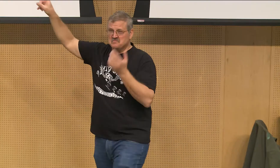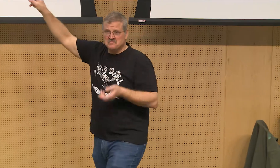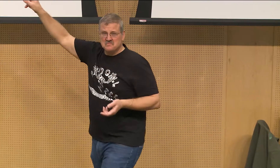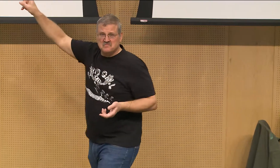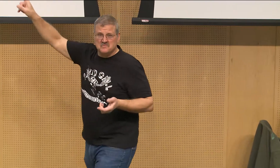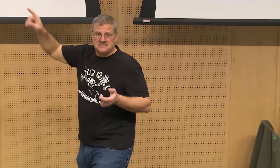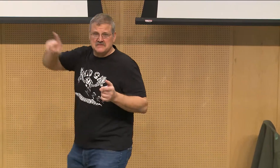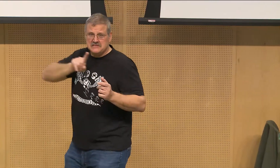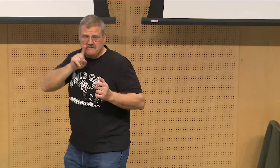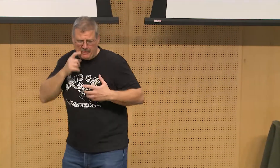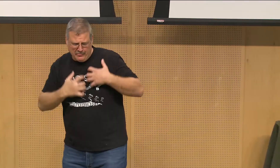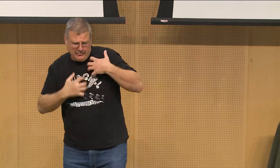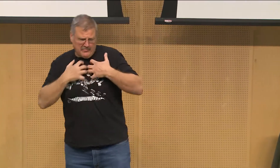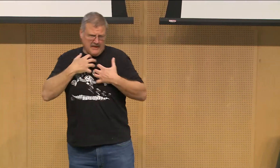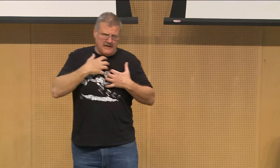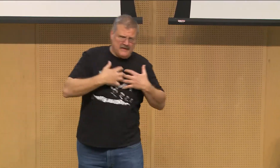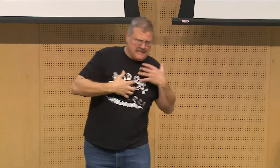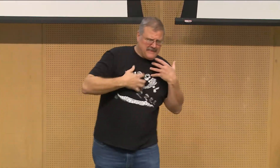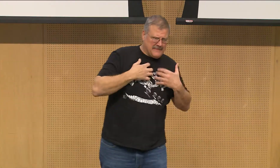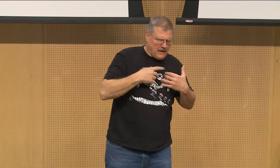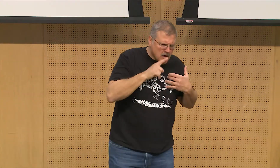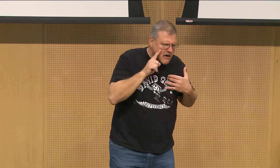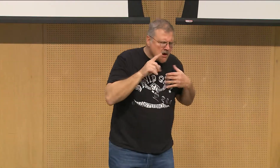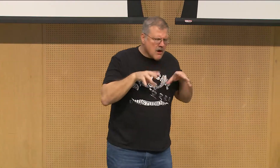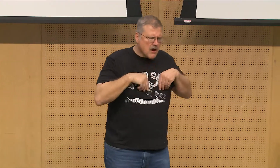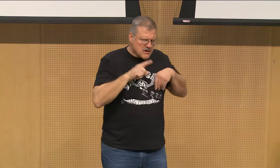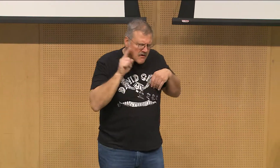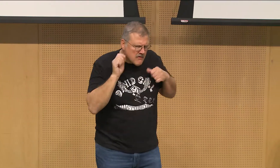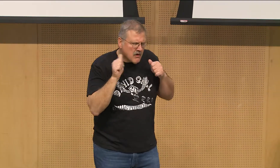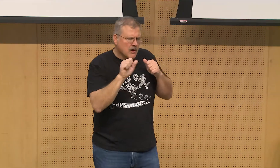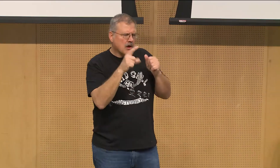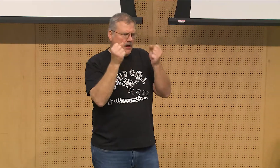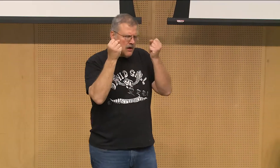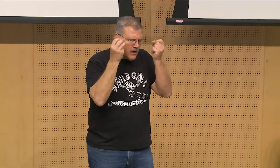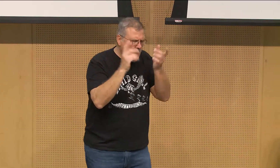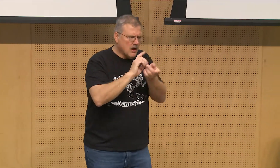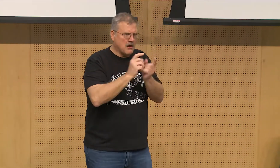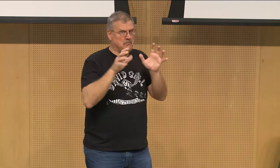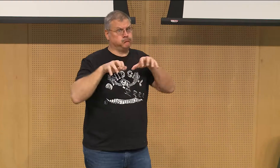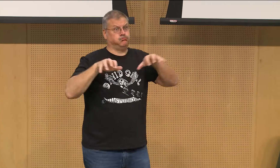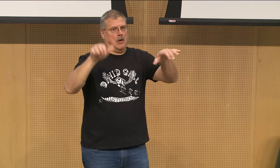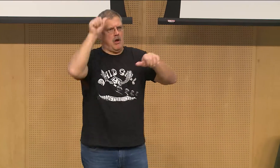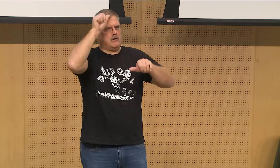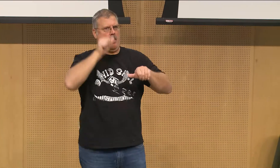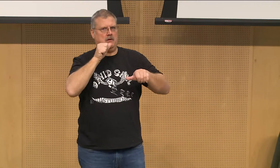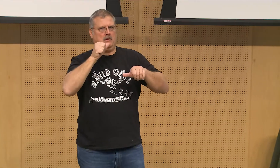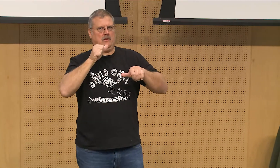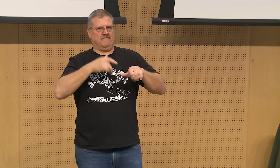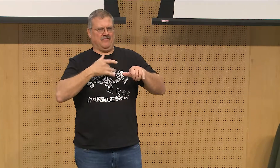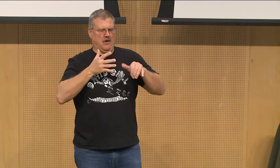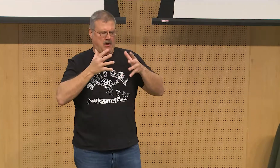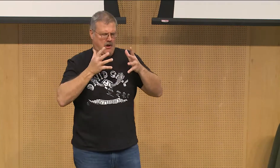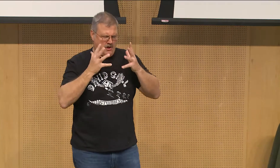This is the "Deaf Metamorphosis." It's about the journey a Deaf person takes throughout their lives